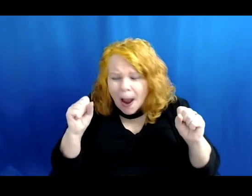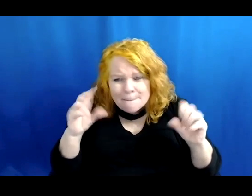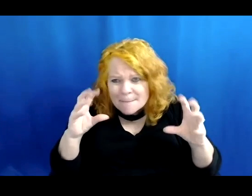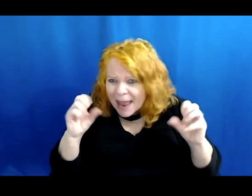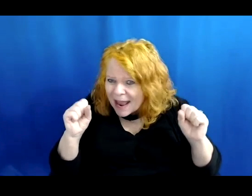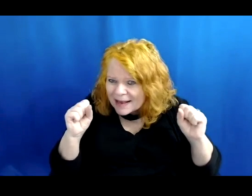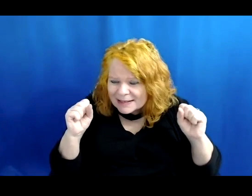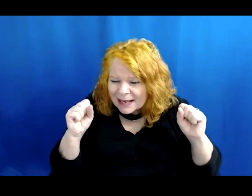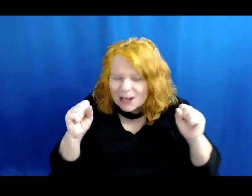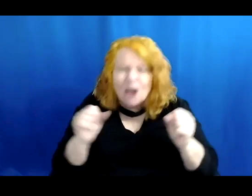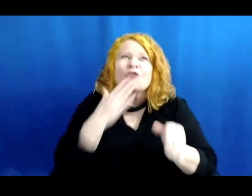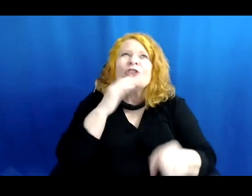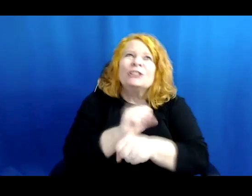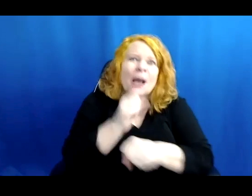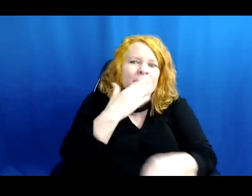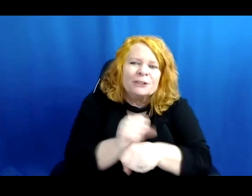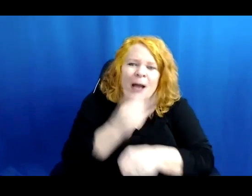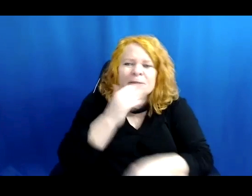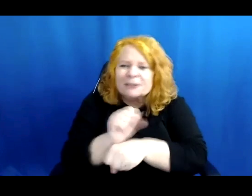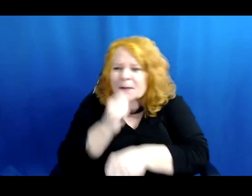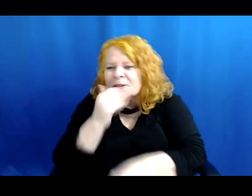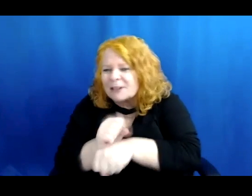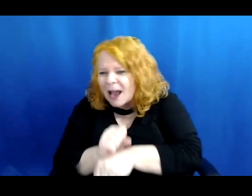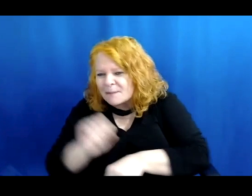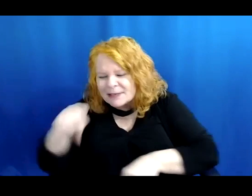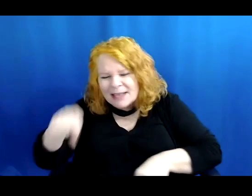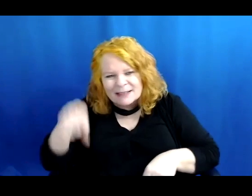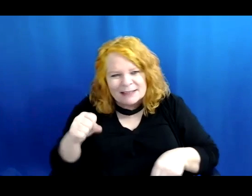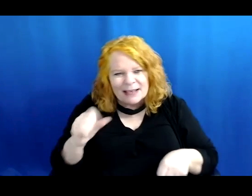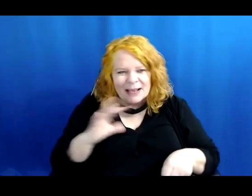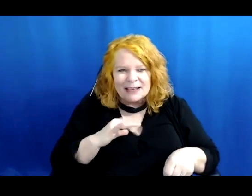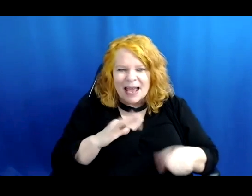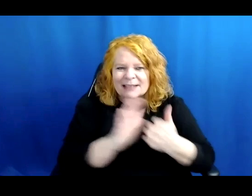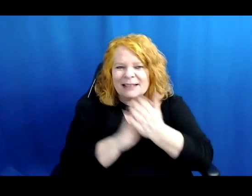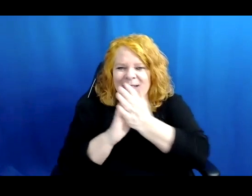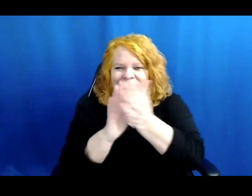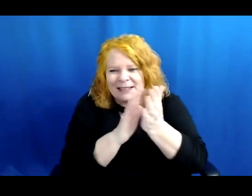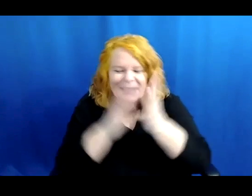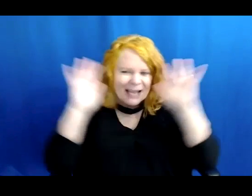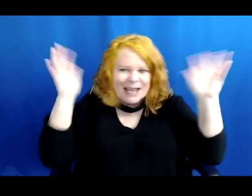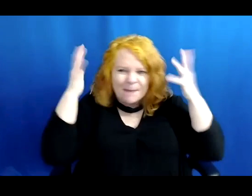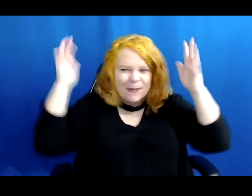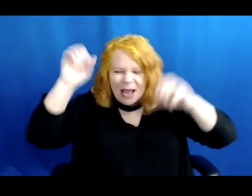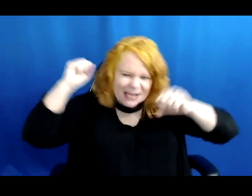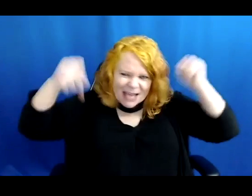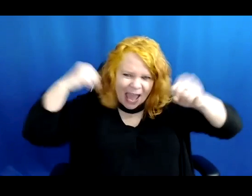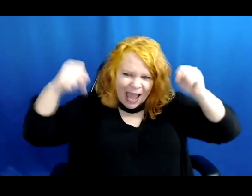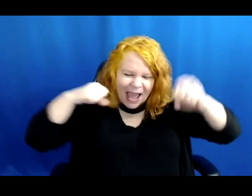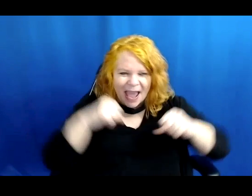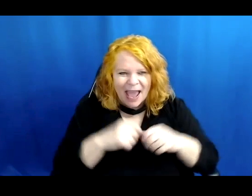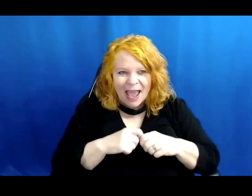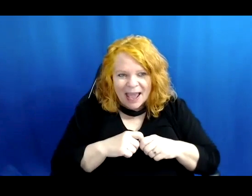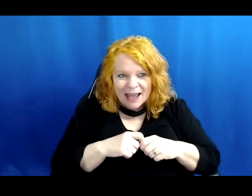Well done, well done, well done! Well done! Hip hip hooray, right boys and girls.